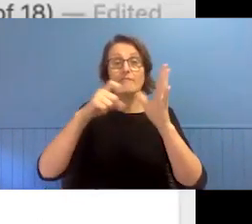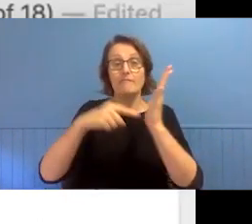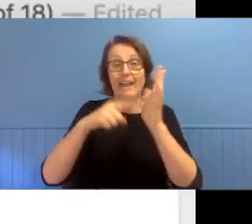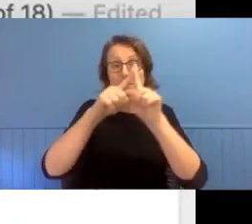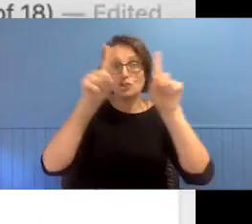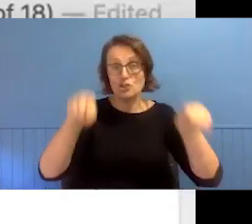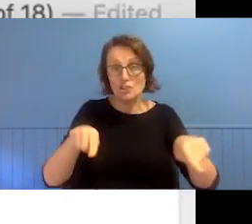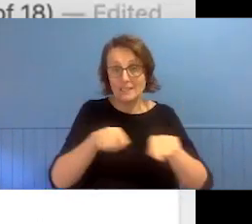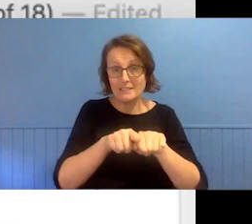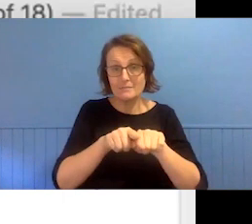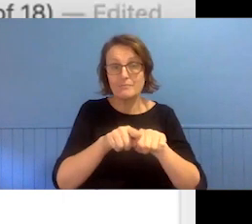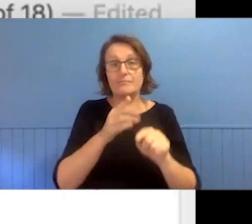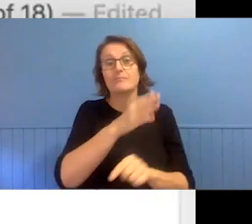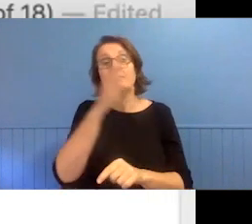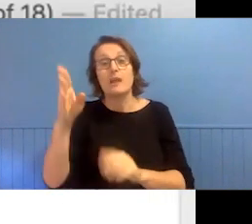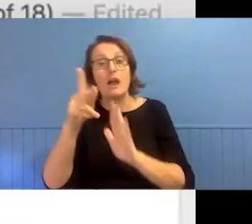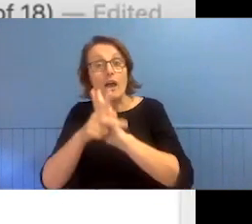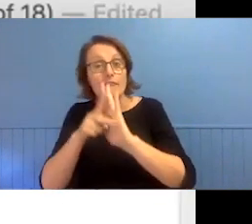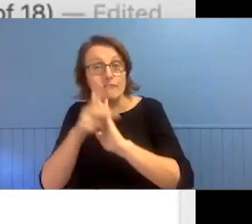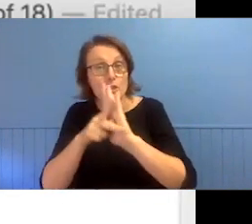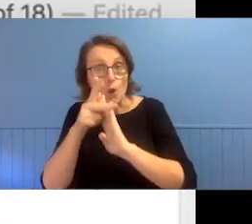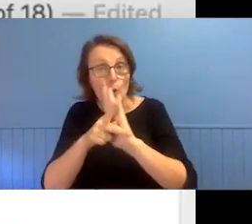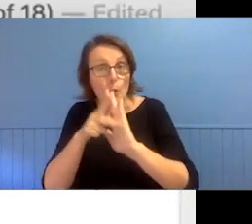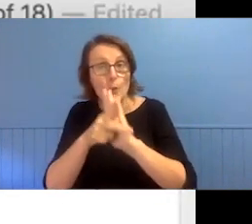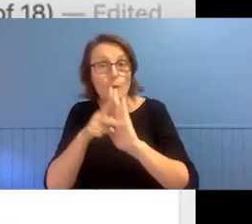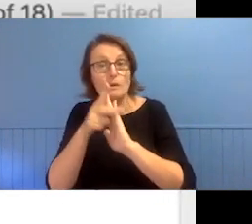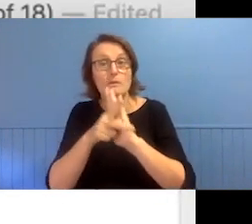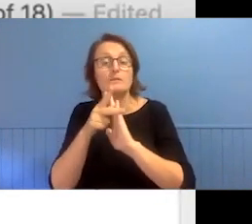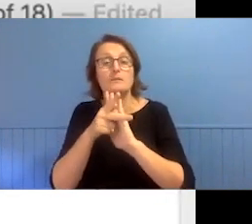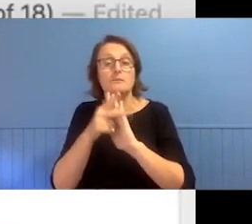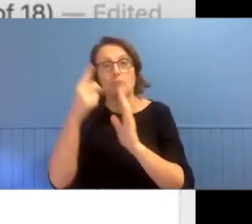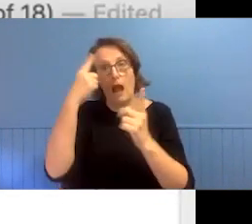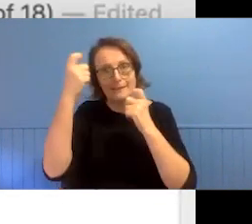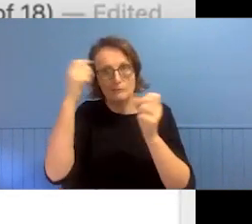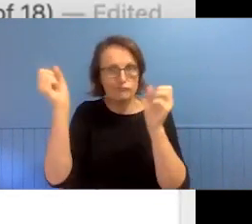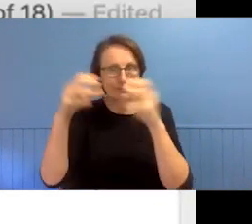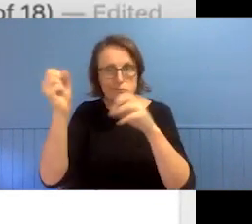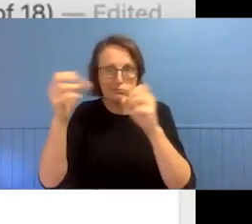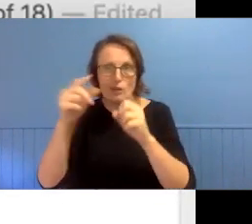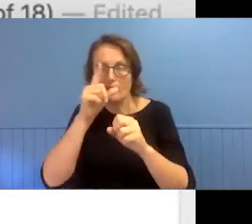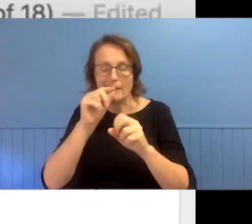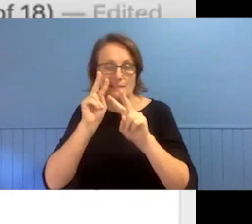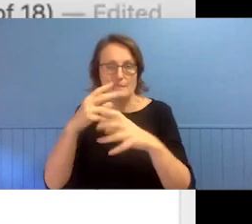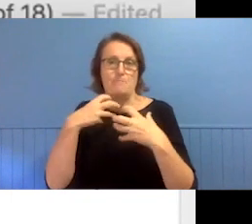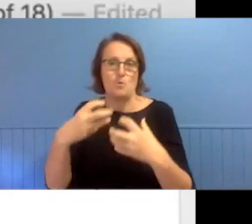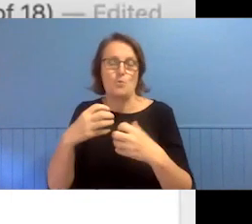and a video of some of the people who have contributed ideas. Obviously you can connect with us. We have a podcast and the next